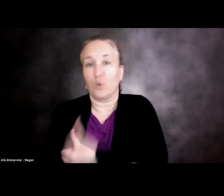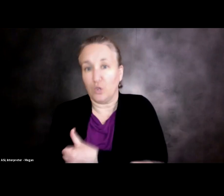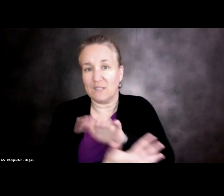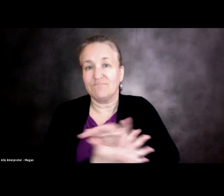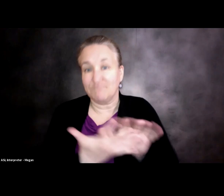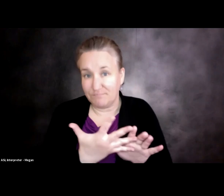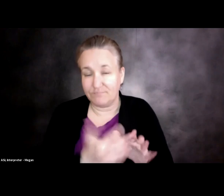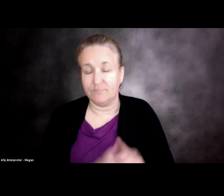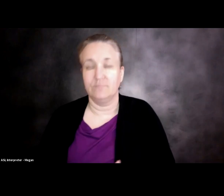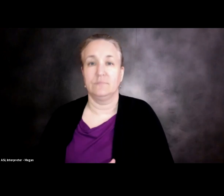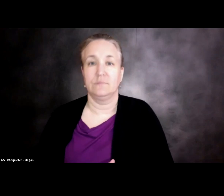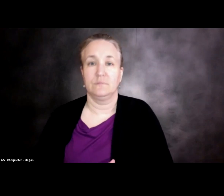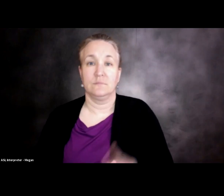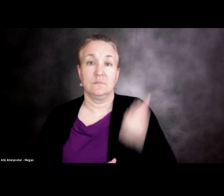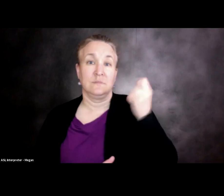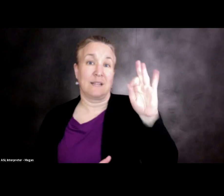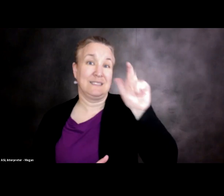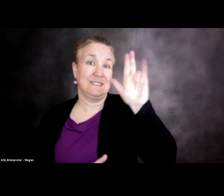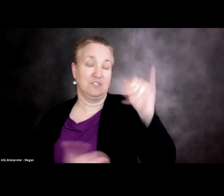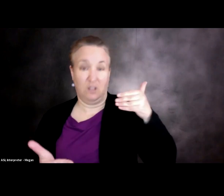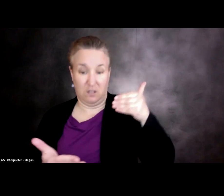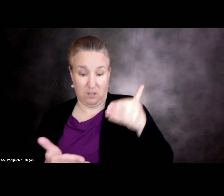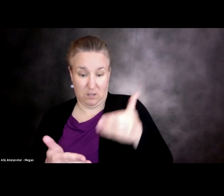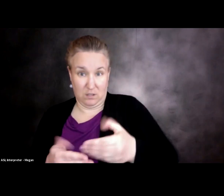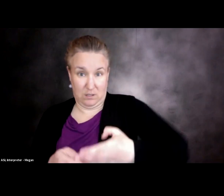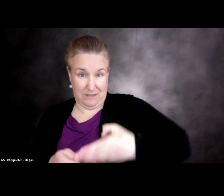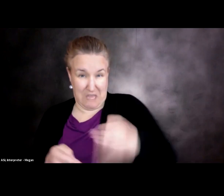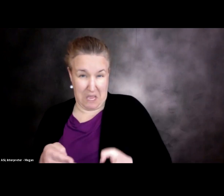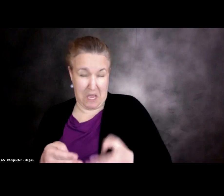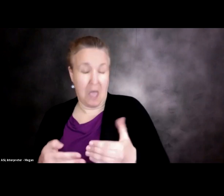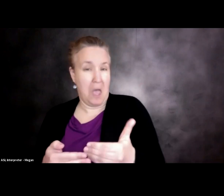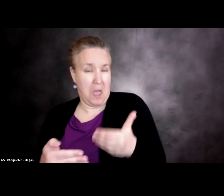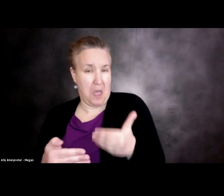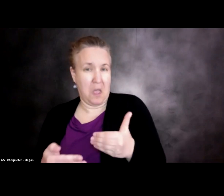By the end of the 19th century, continental Africa